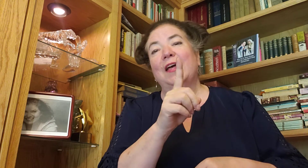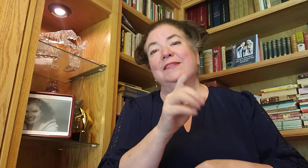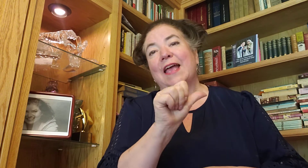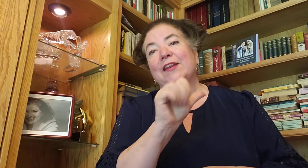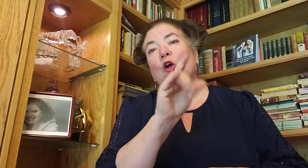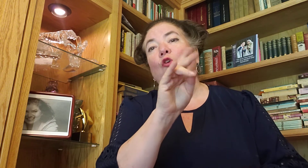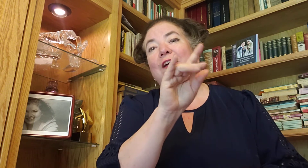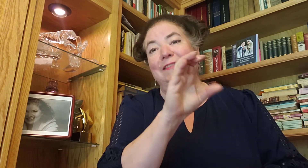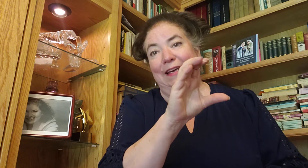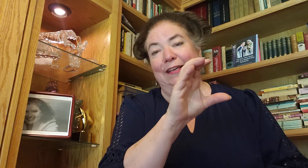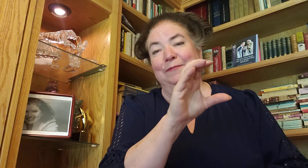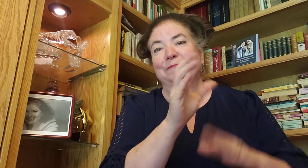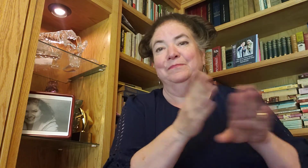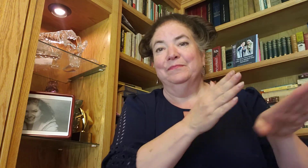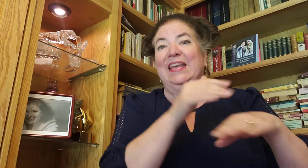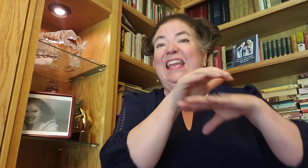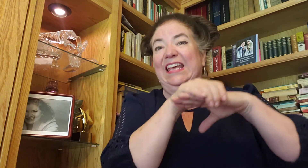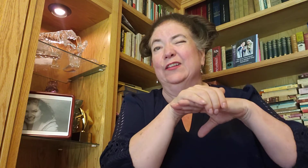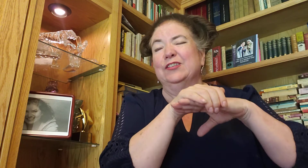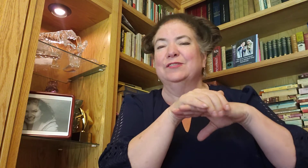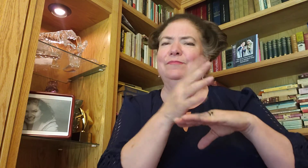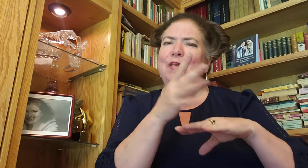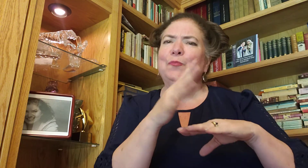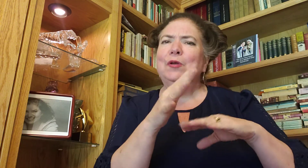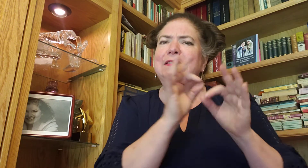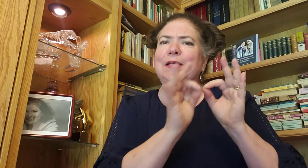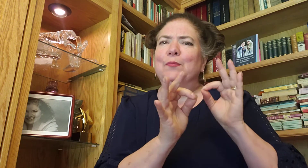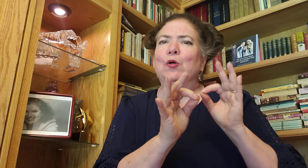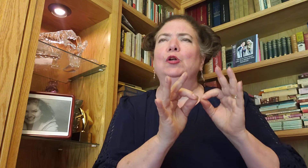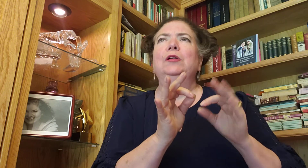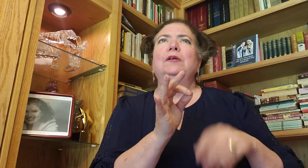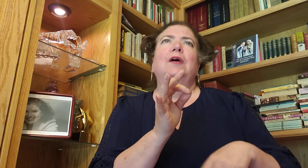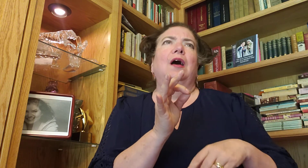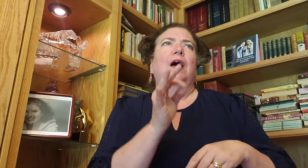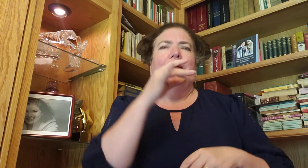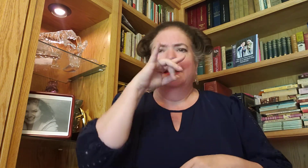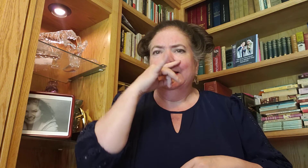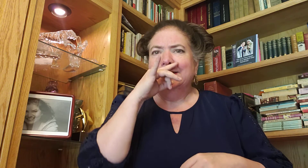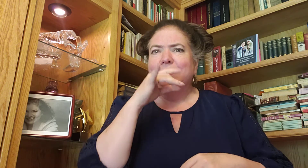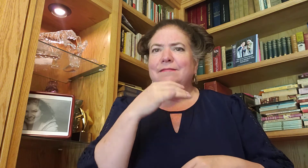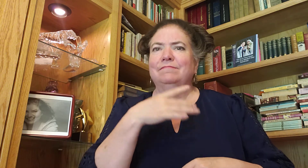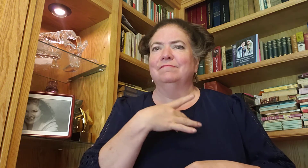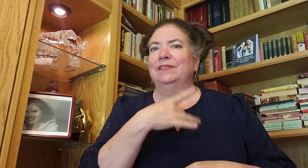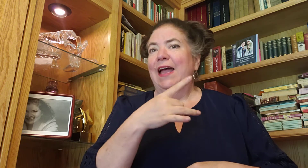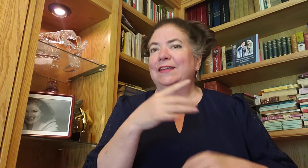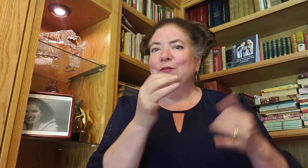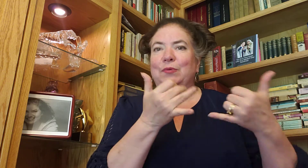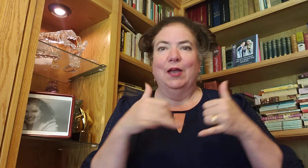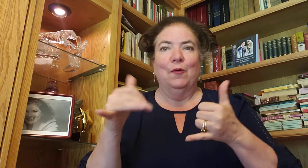that's an acrostic poem in English. They're pretty simple, kids like to play around